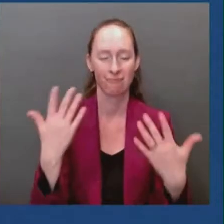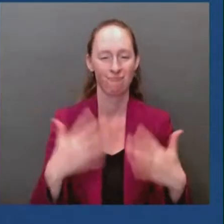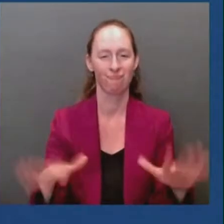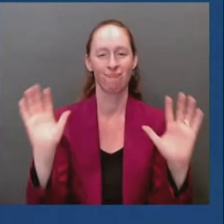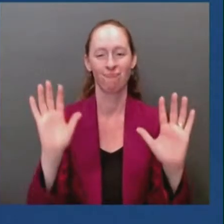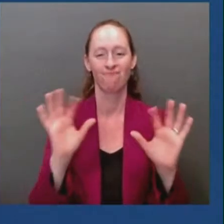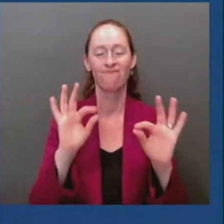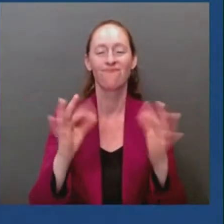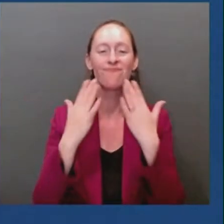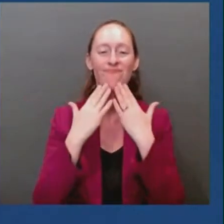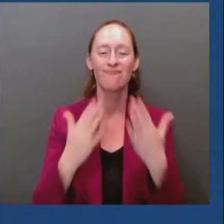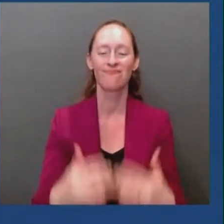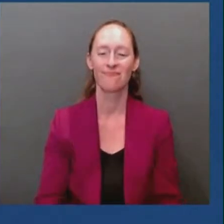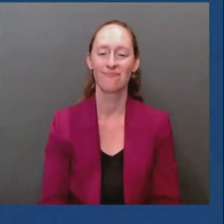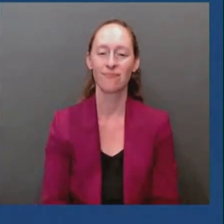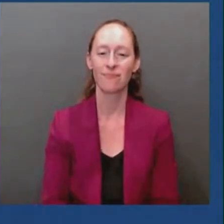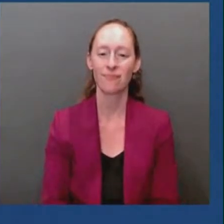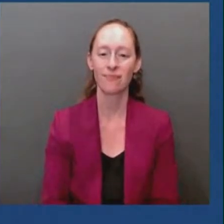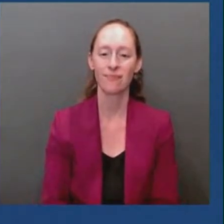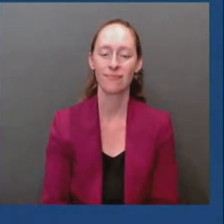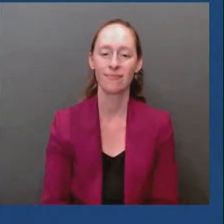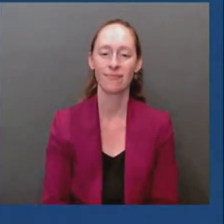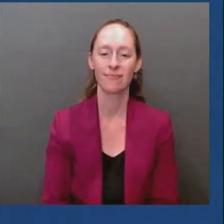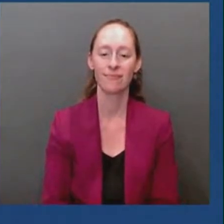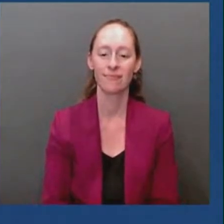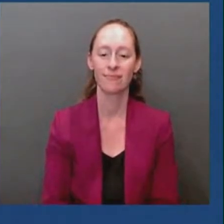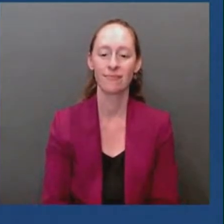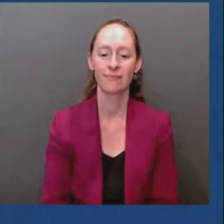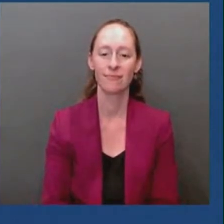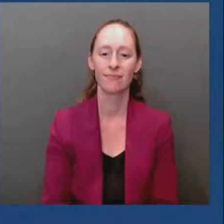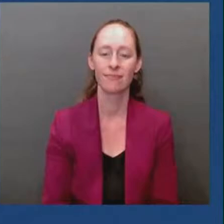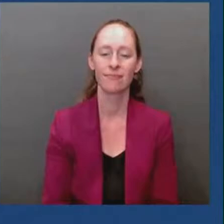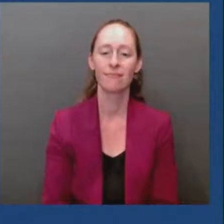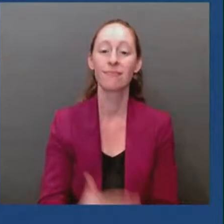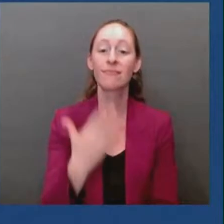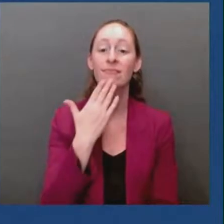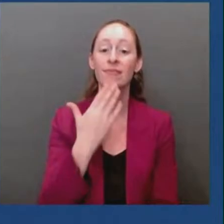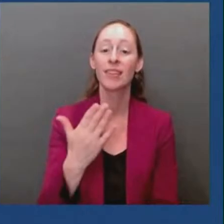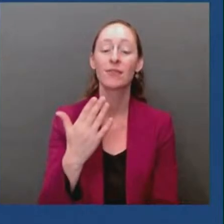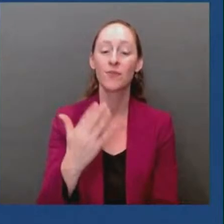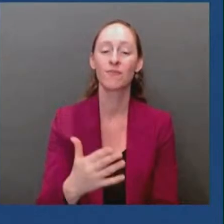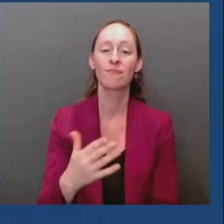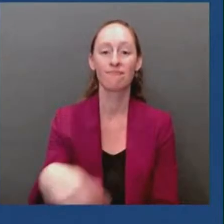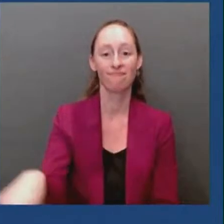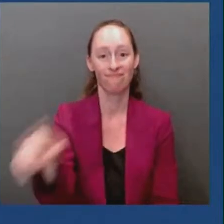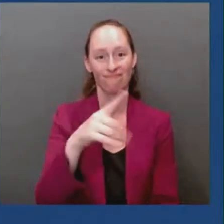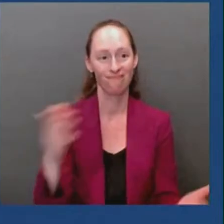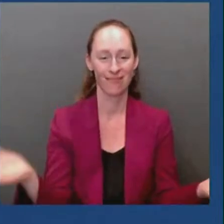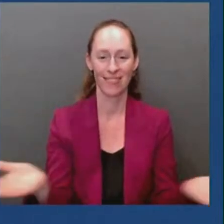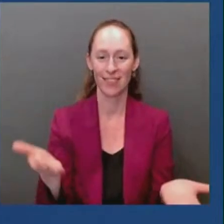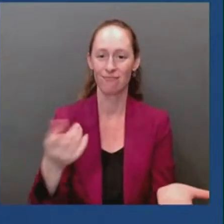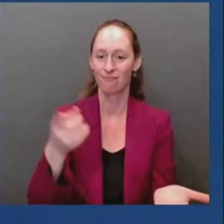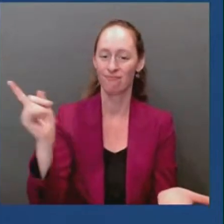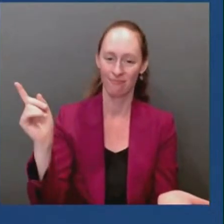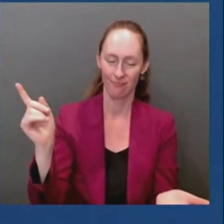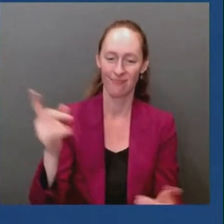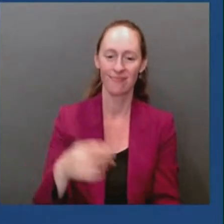CONTINUE PREPARING FOR WHAT IS NEXT FOR THE AMERICAN PEOPLE. KEVIN? THAT WAS THE LAST QUESTION. GREAT.